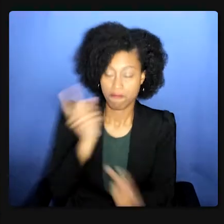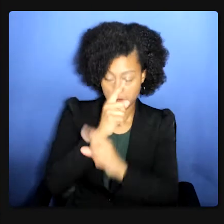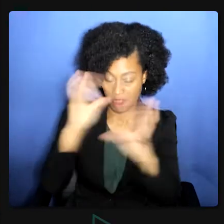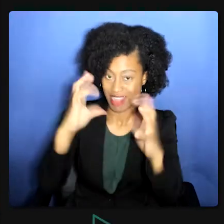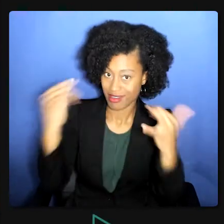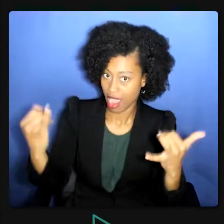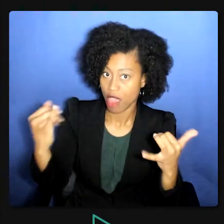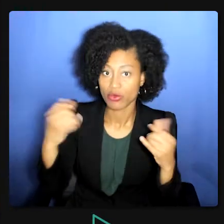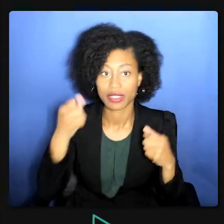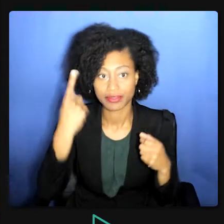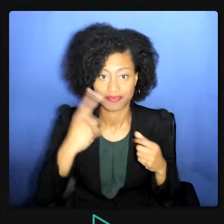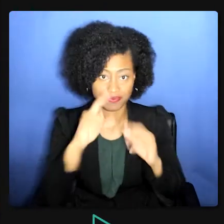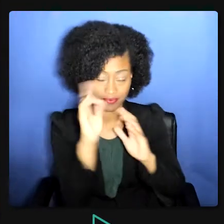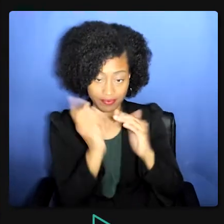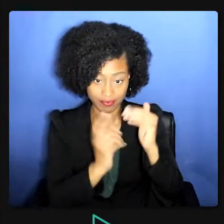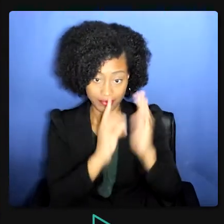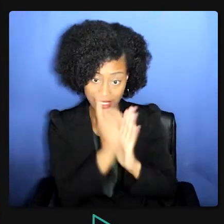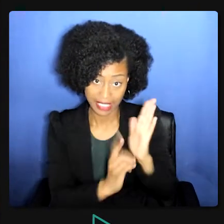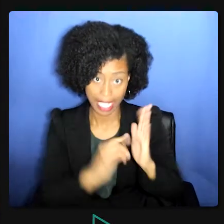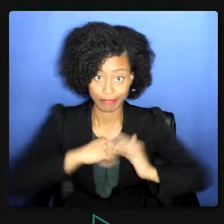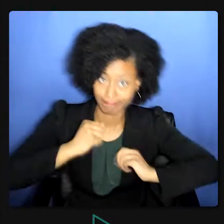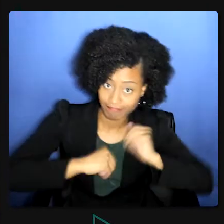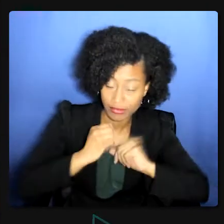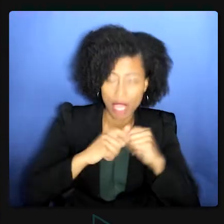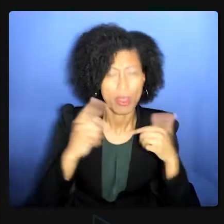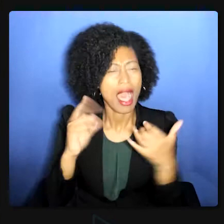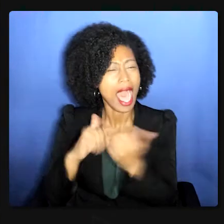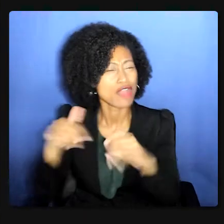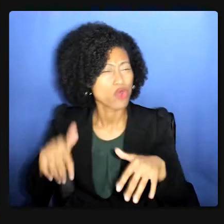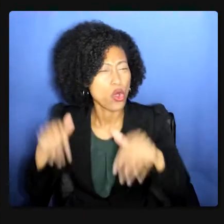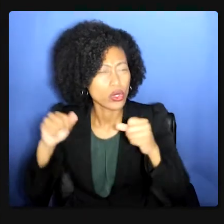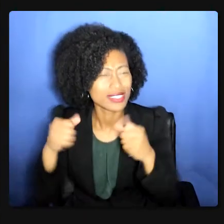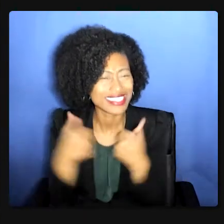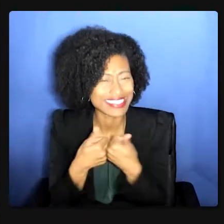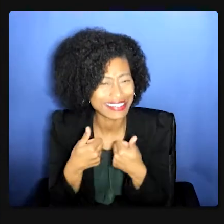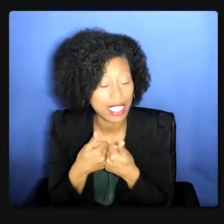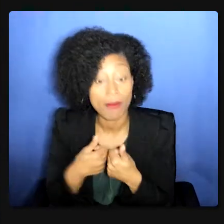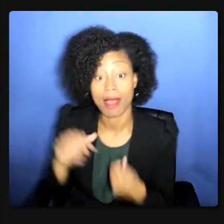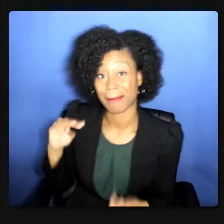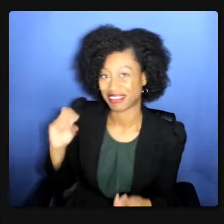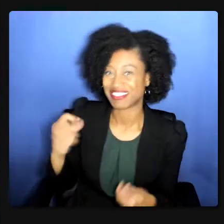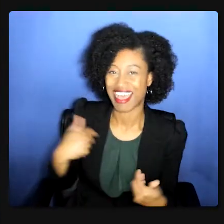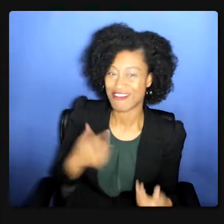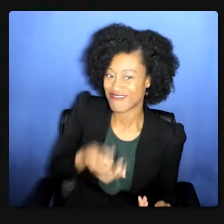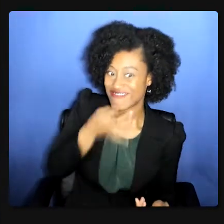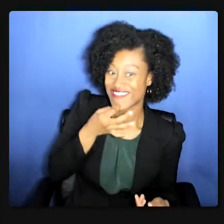Let's see how to host a game. And Microsoft has some expertise in this area, right? So... [Dimitris] Yeah, yeah, yeah. We're going to talk about